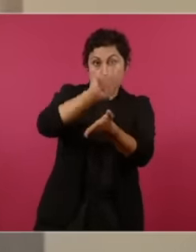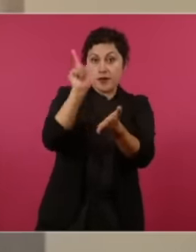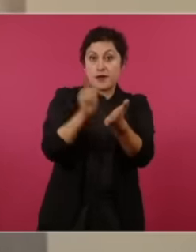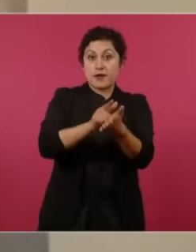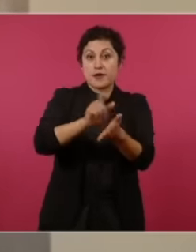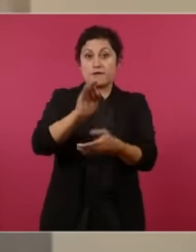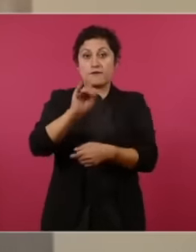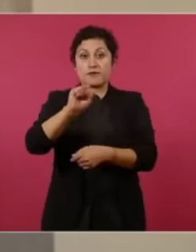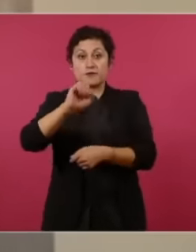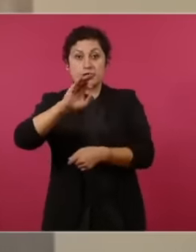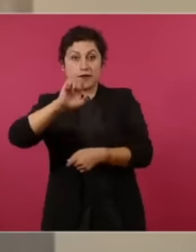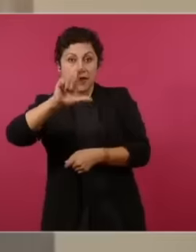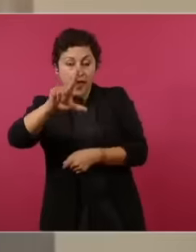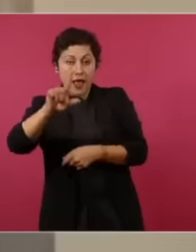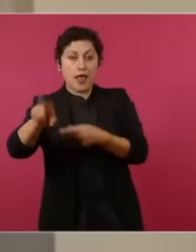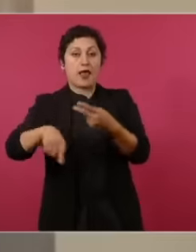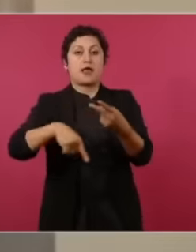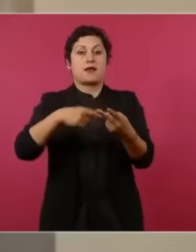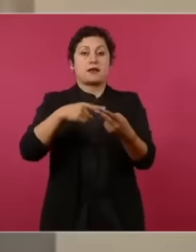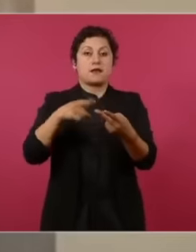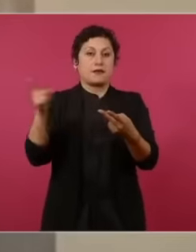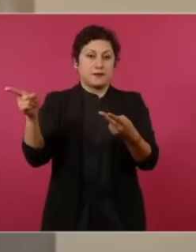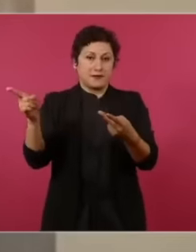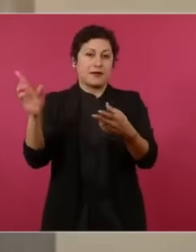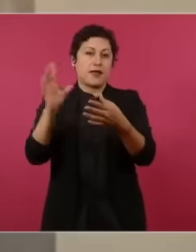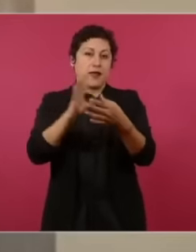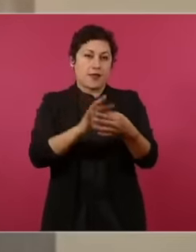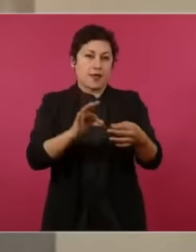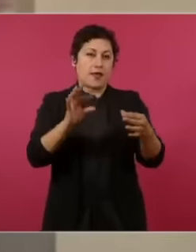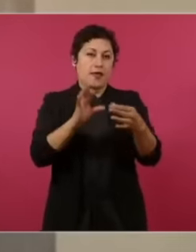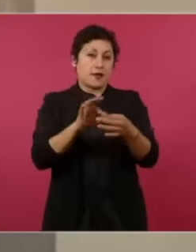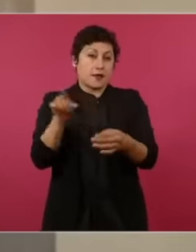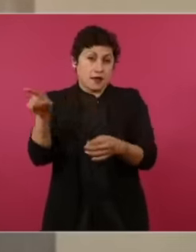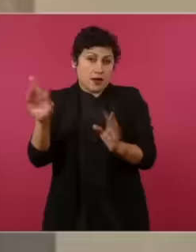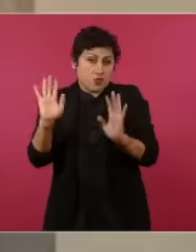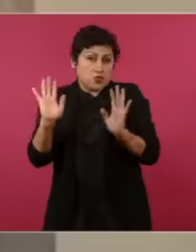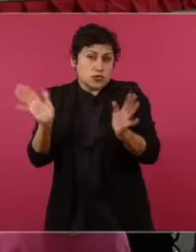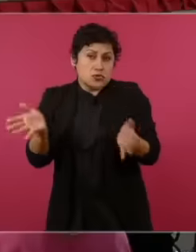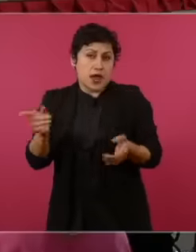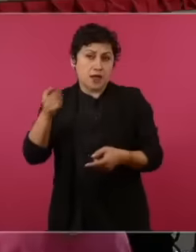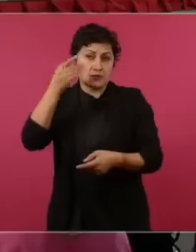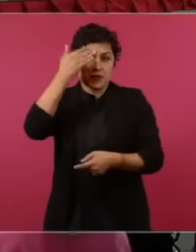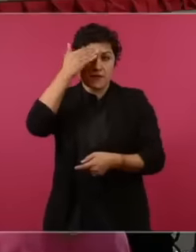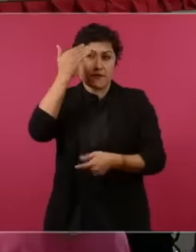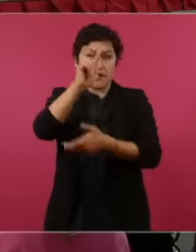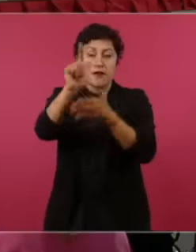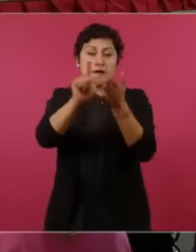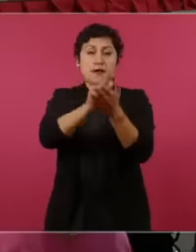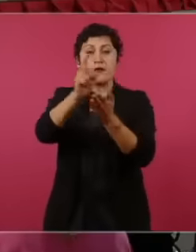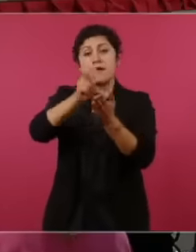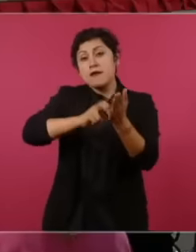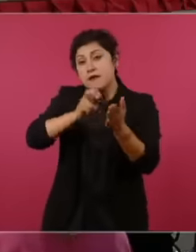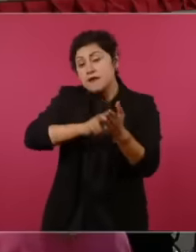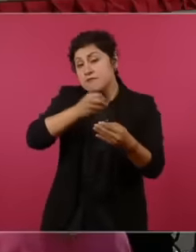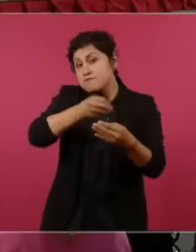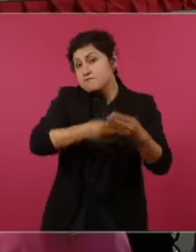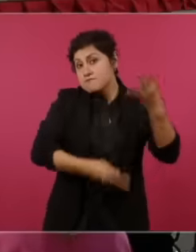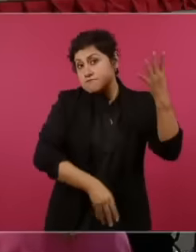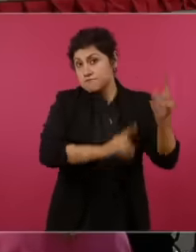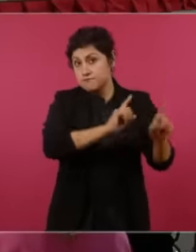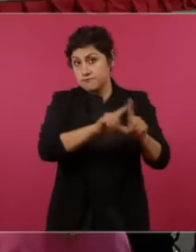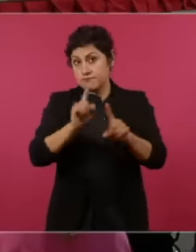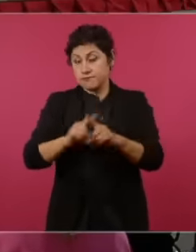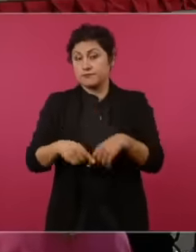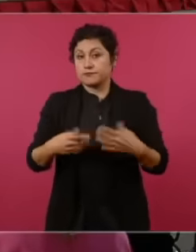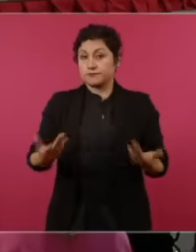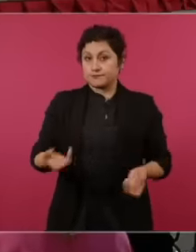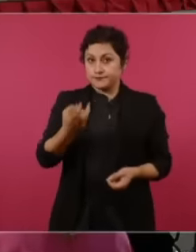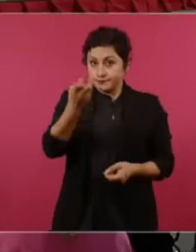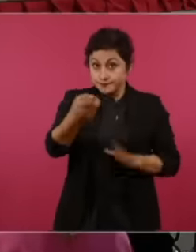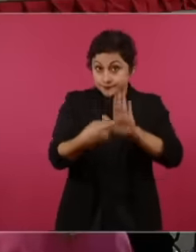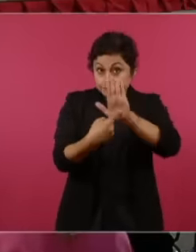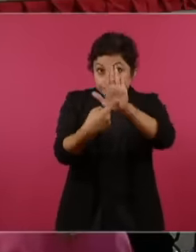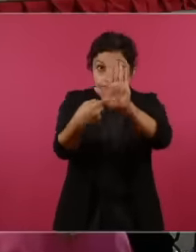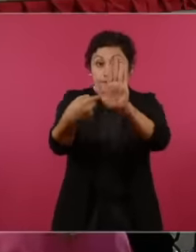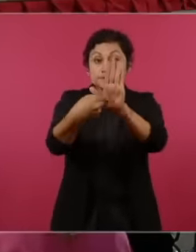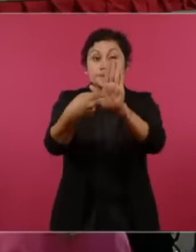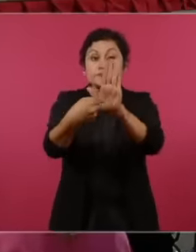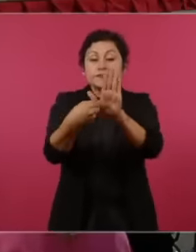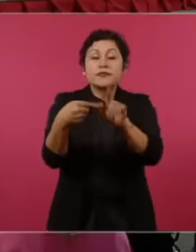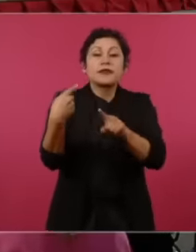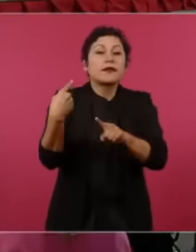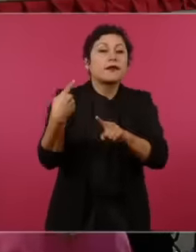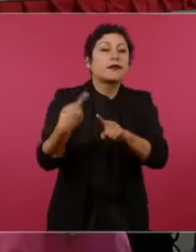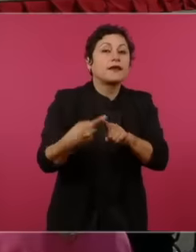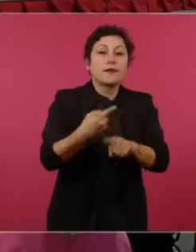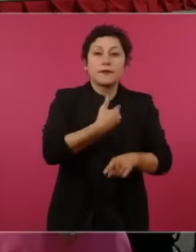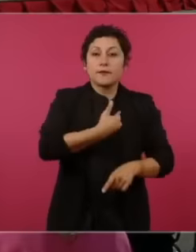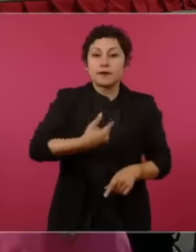talking about the so-called STR reforms and this is in fact with Fox and